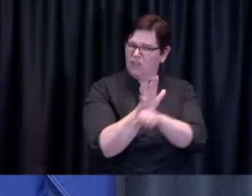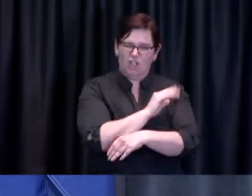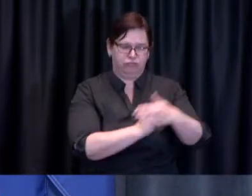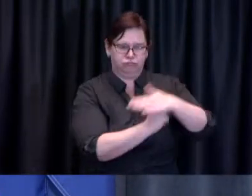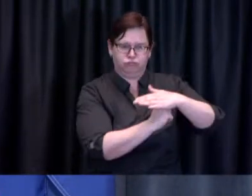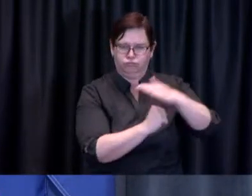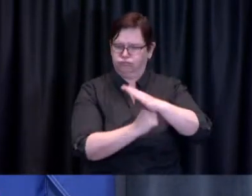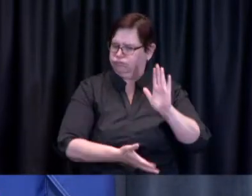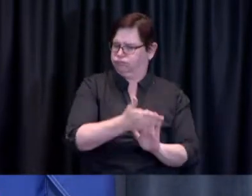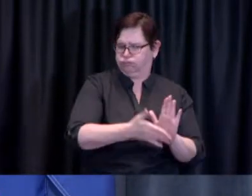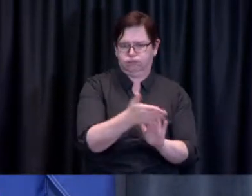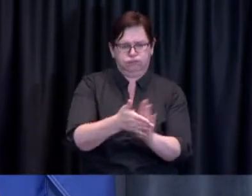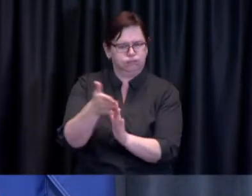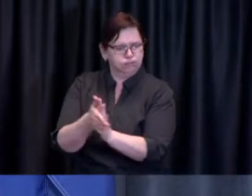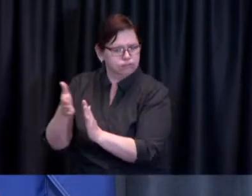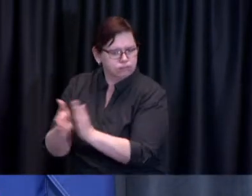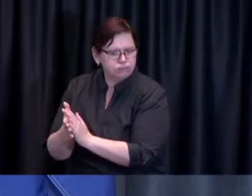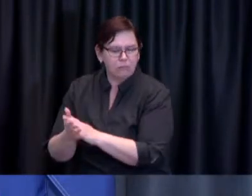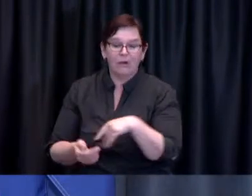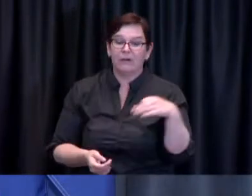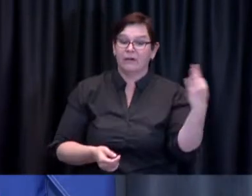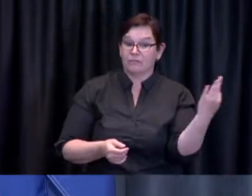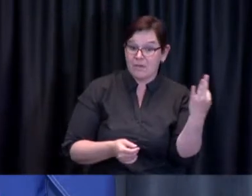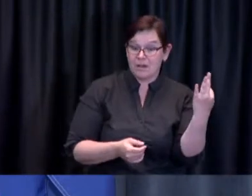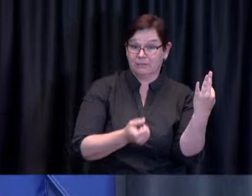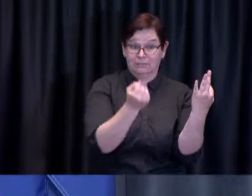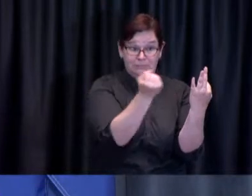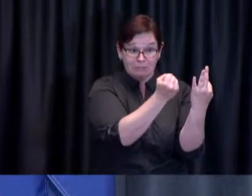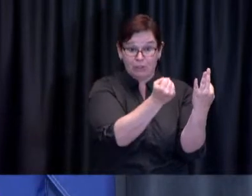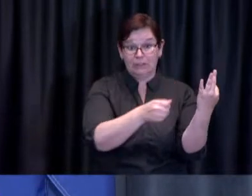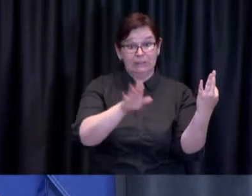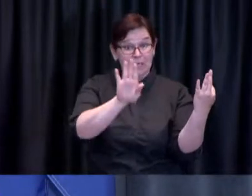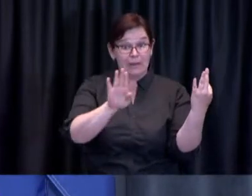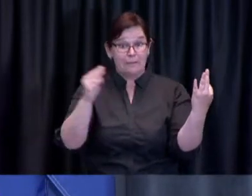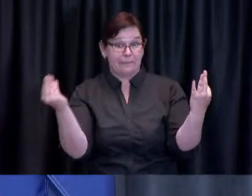over the course of Friday through Monday we will be able to vaccinate approximately